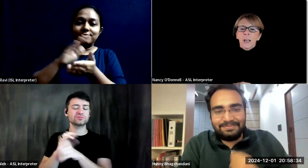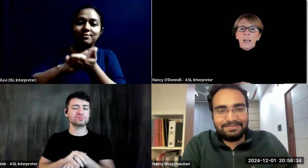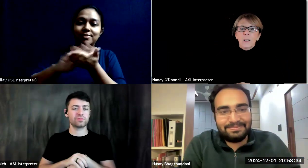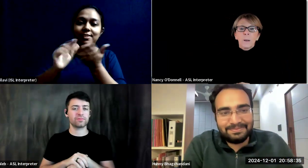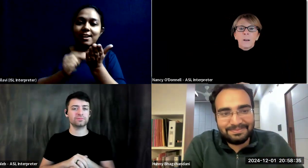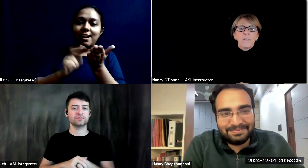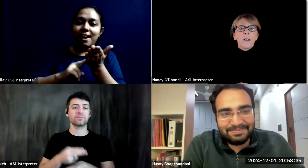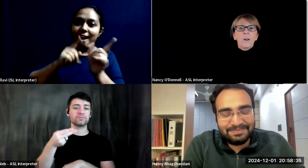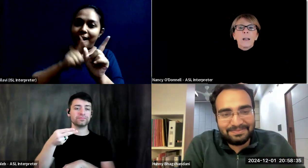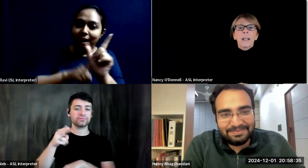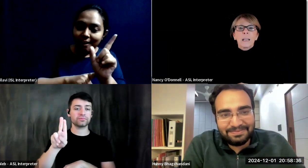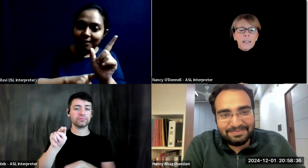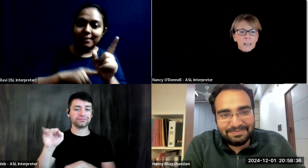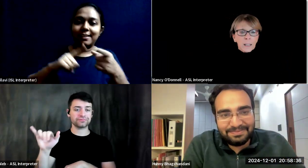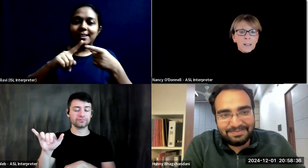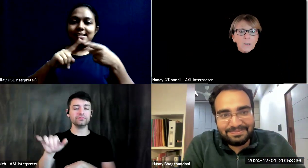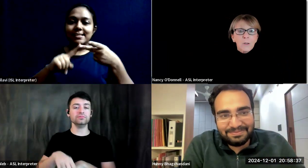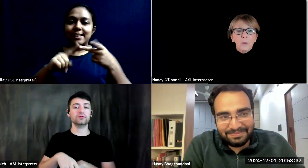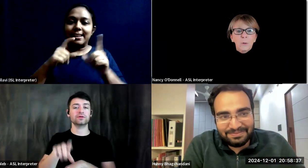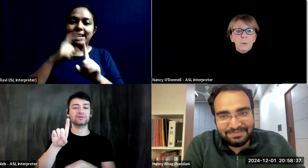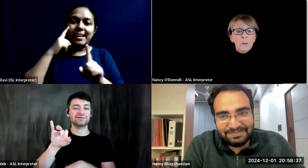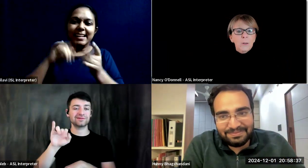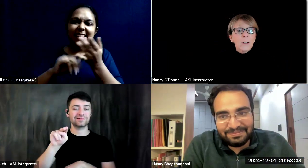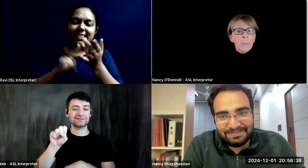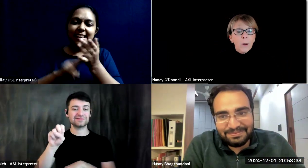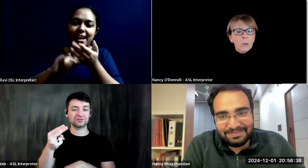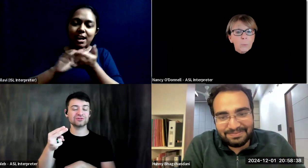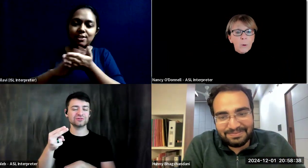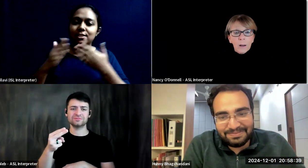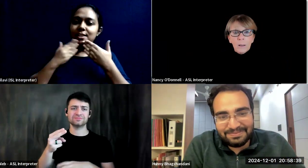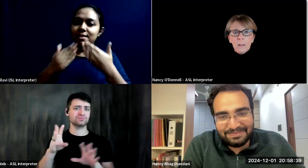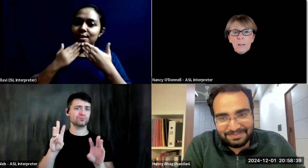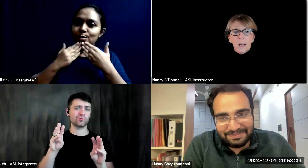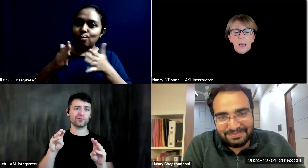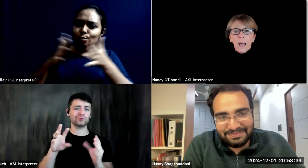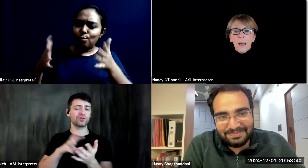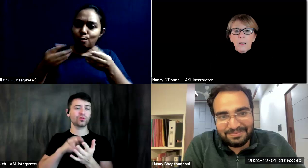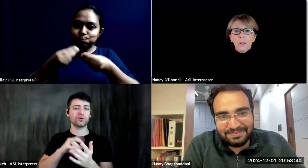It's been very enlightening to learn about your products